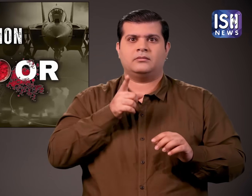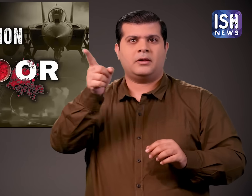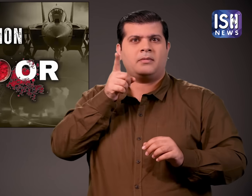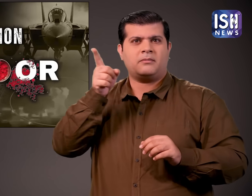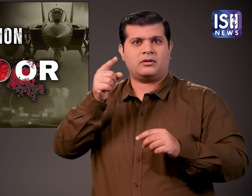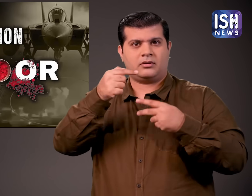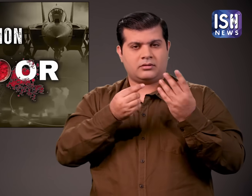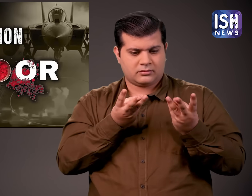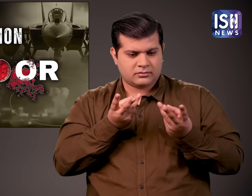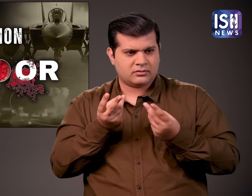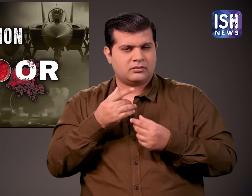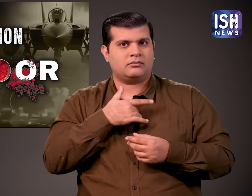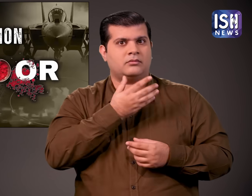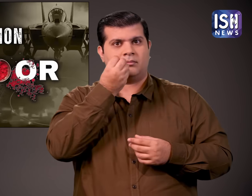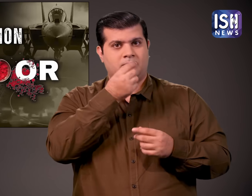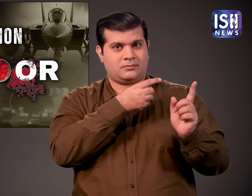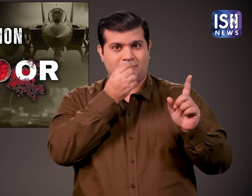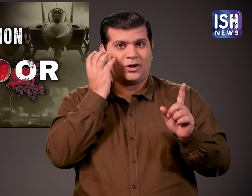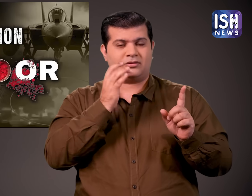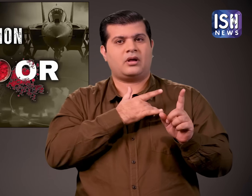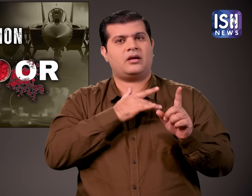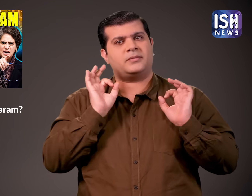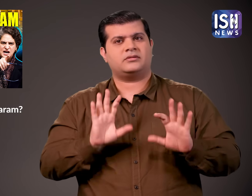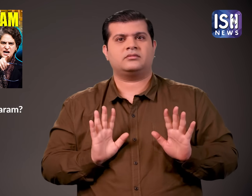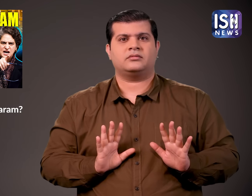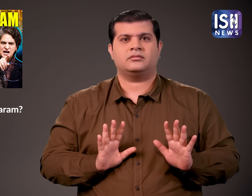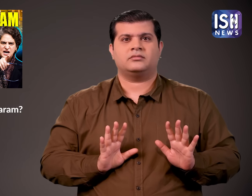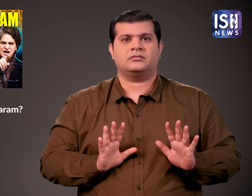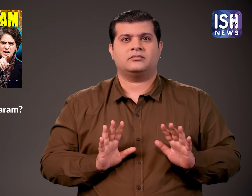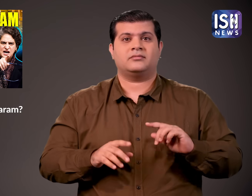showing what he called a habitual pattern.